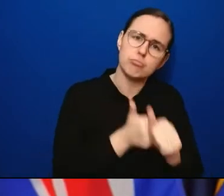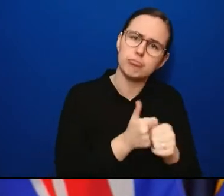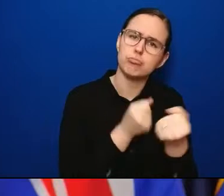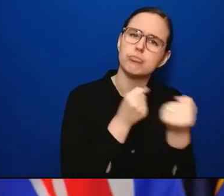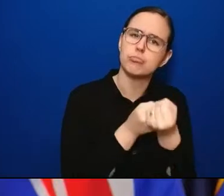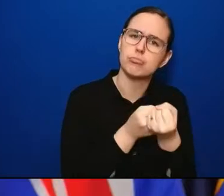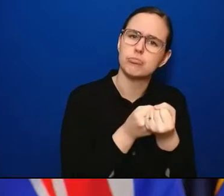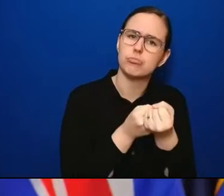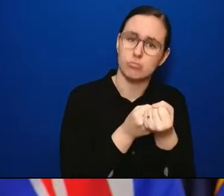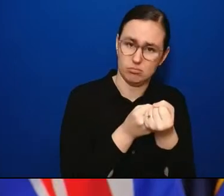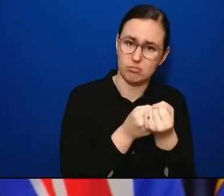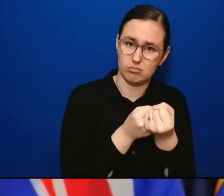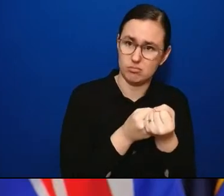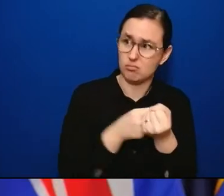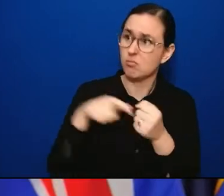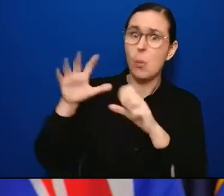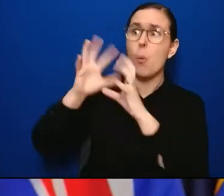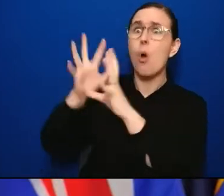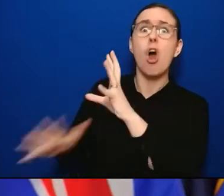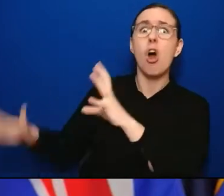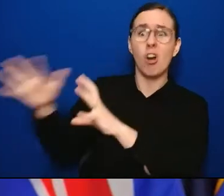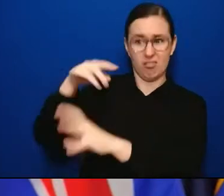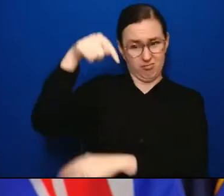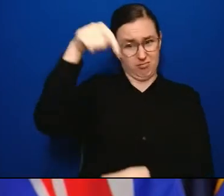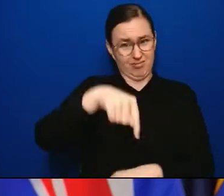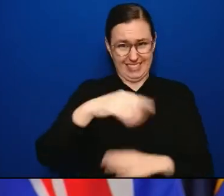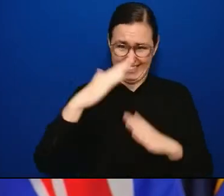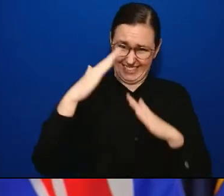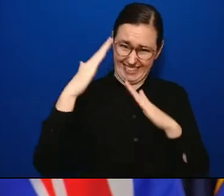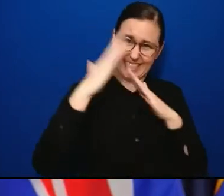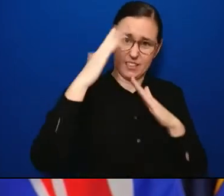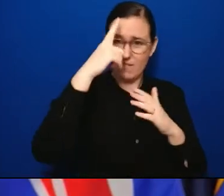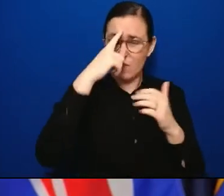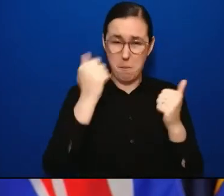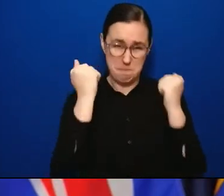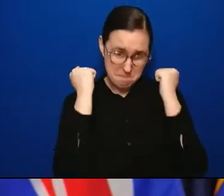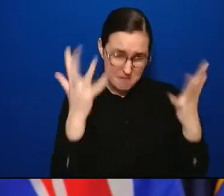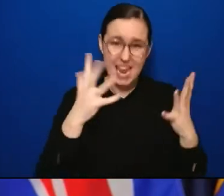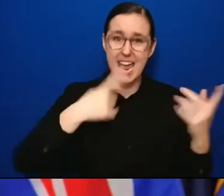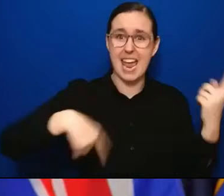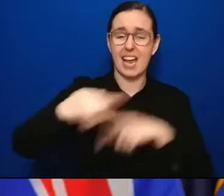highest rates of vaccination in the world. These are parts of our approach, and there are some